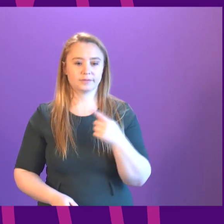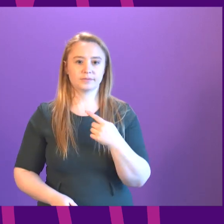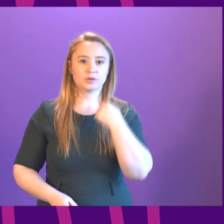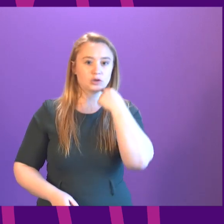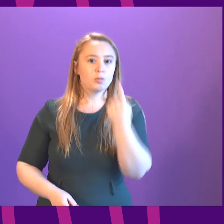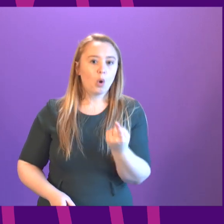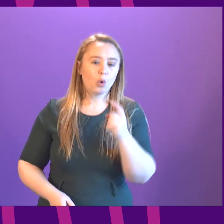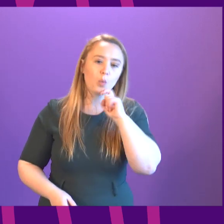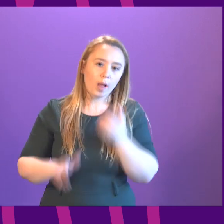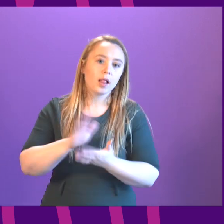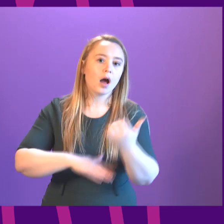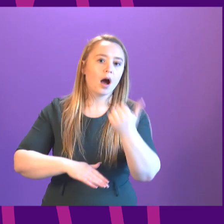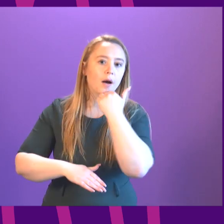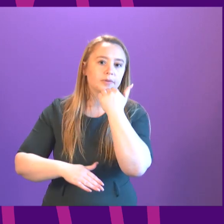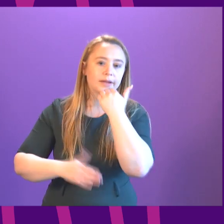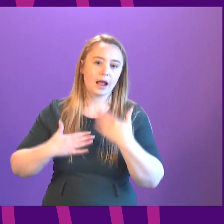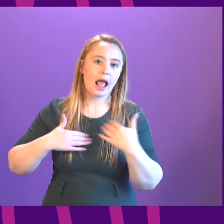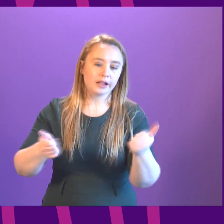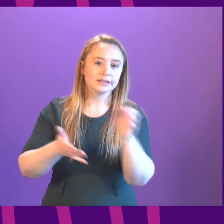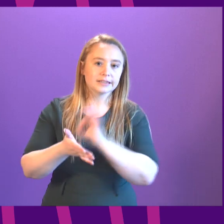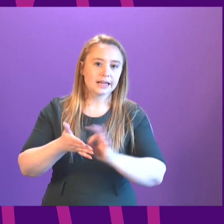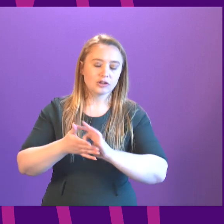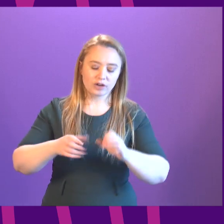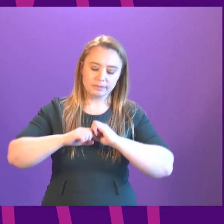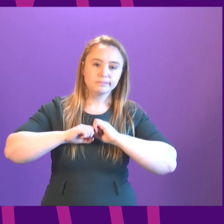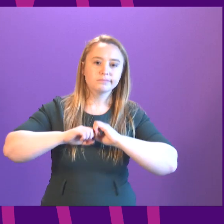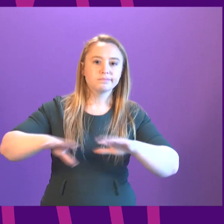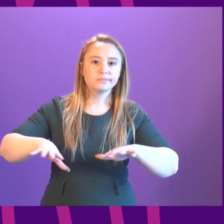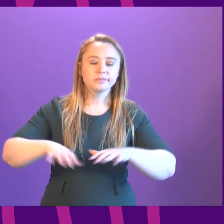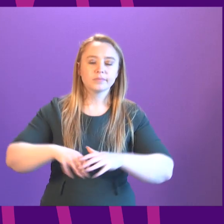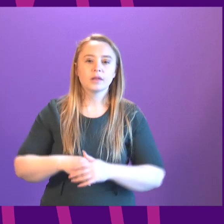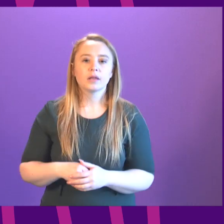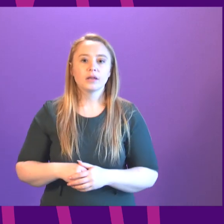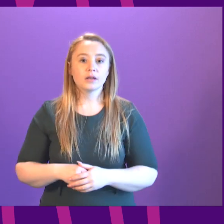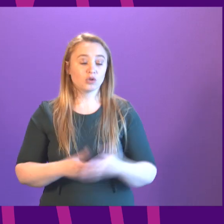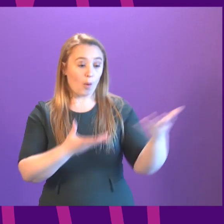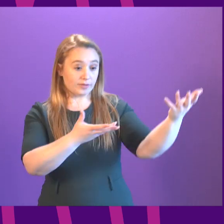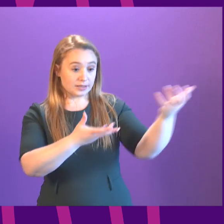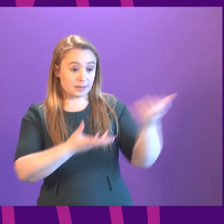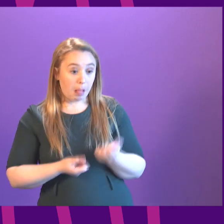In broad terms, our objective—assuming that we get the supplies that we are expecting